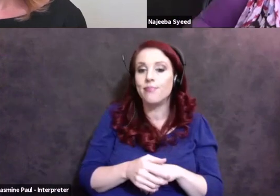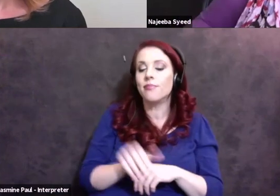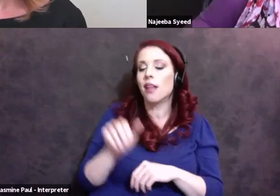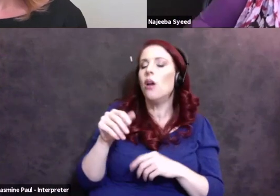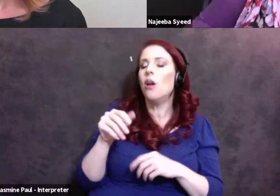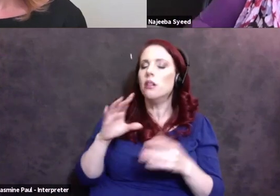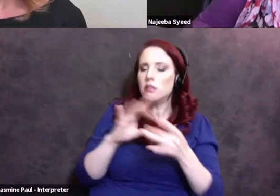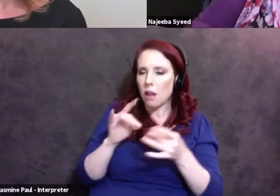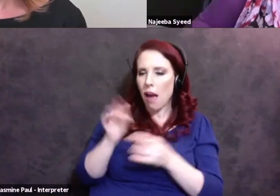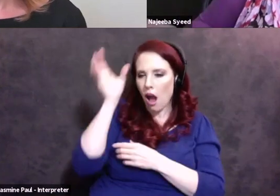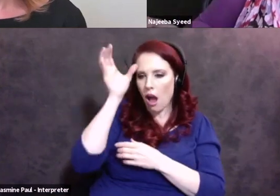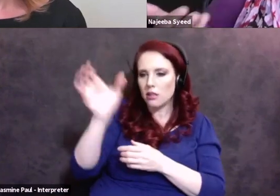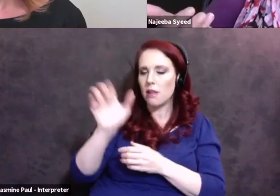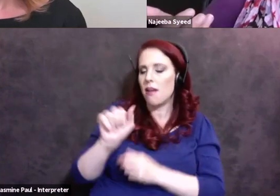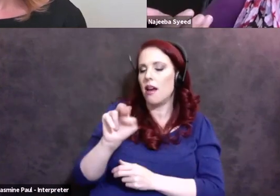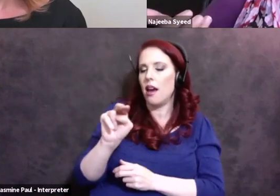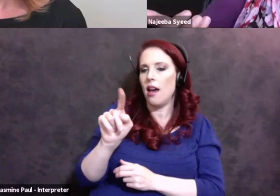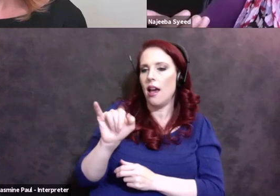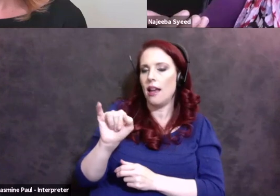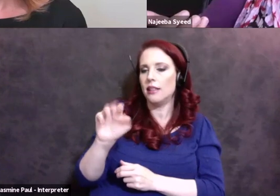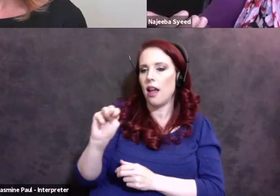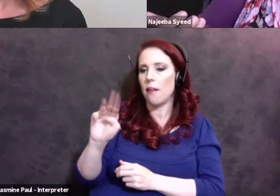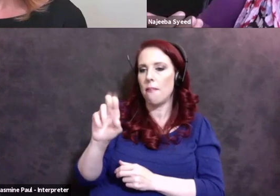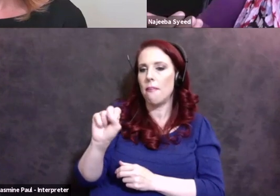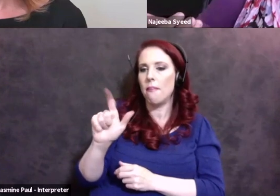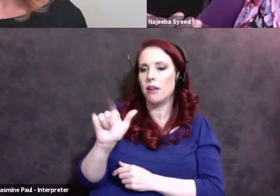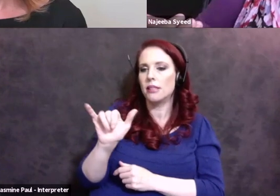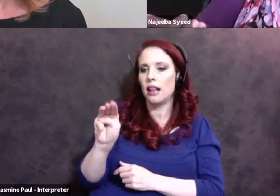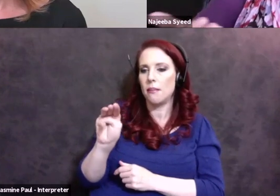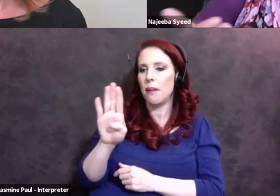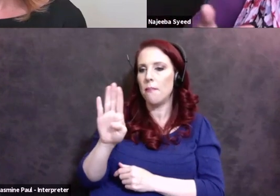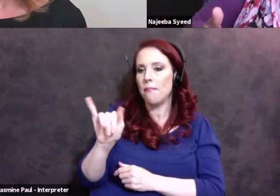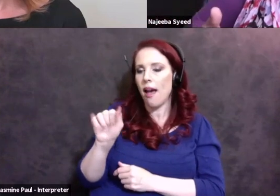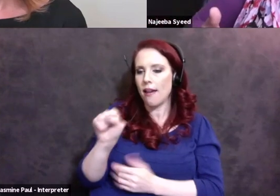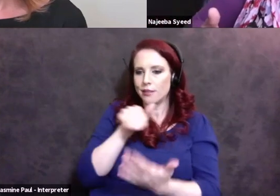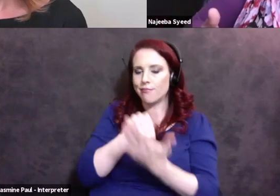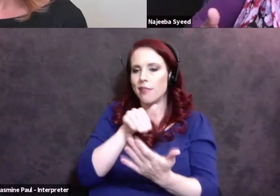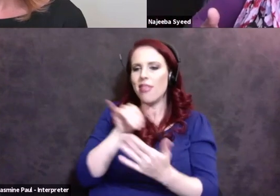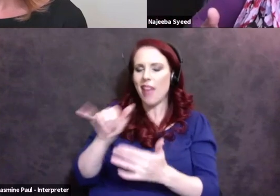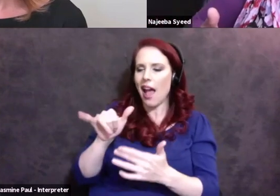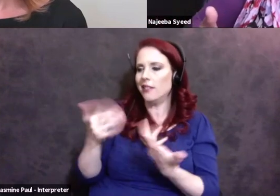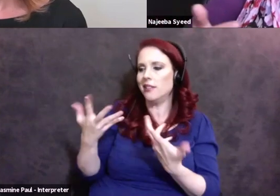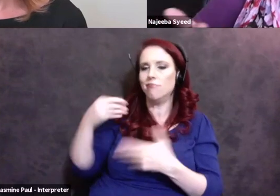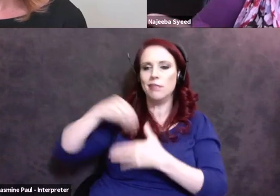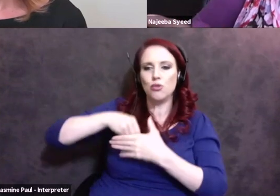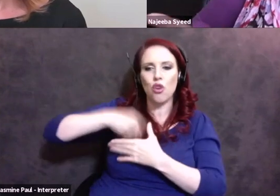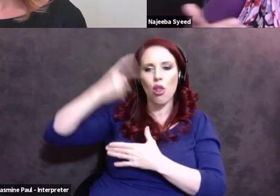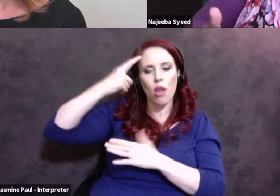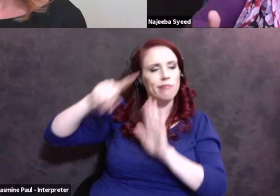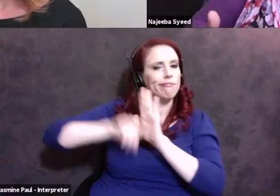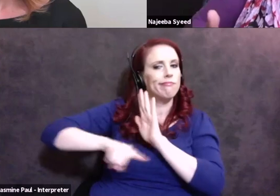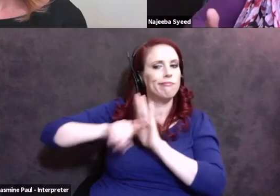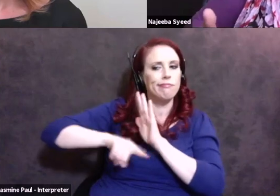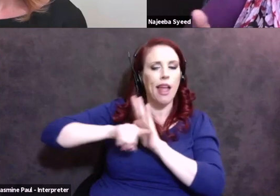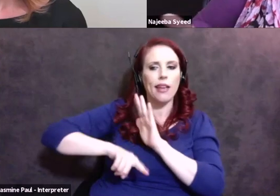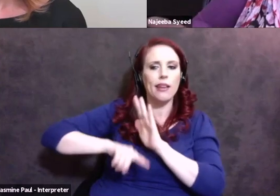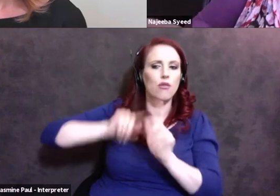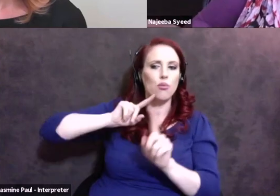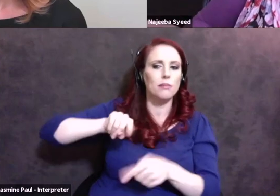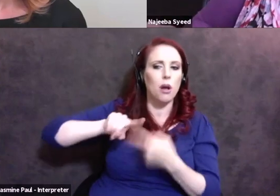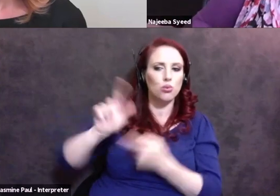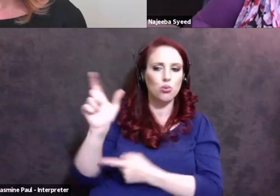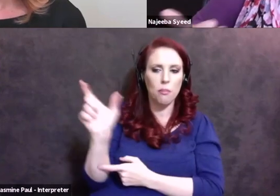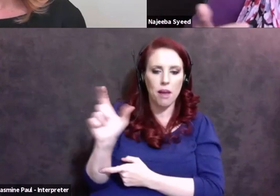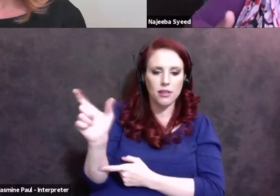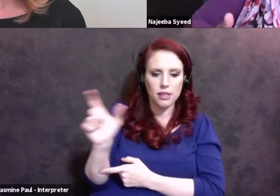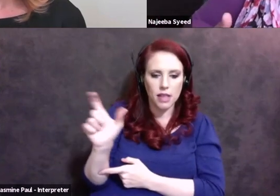bias and that's programming that in some ways is negative response, an intervention response,